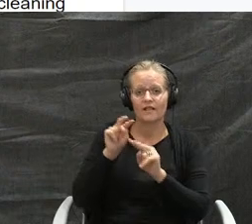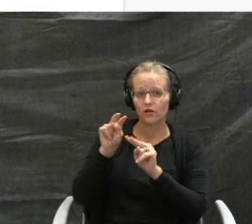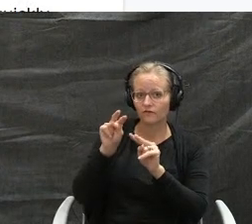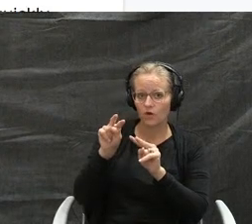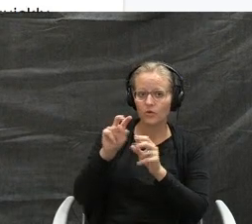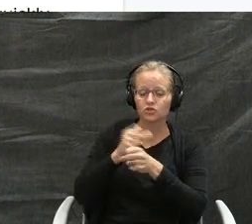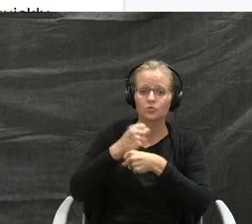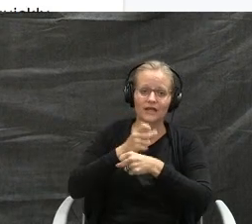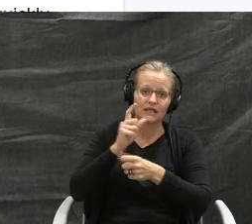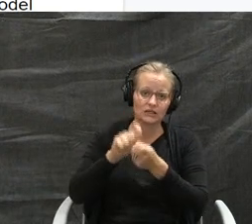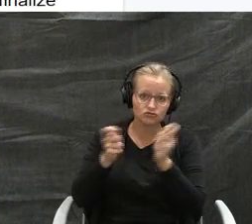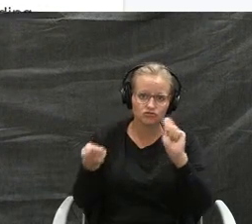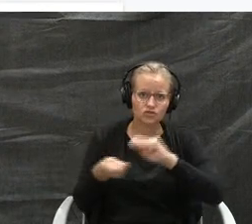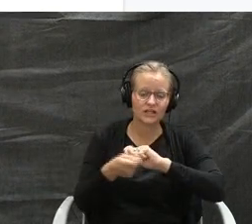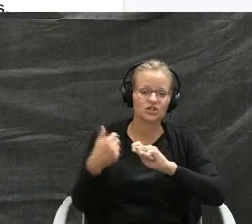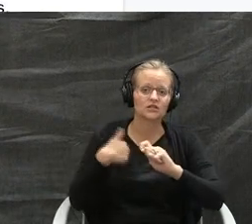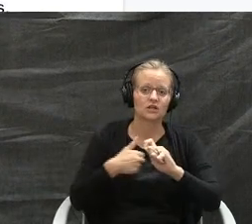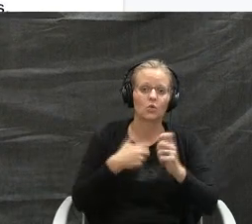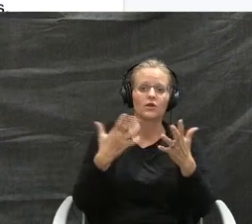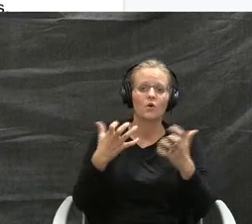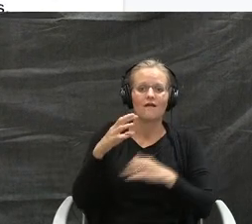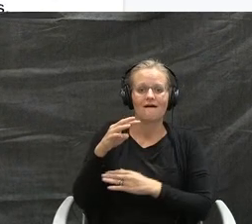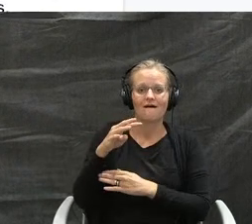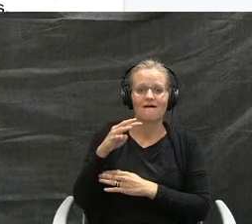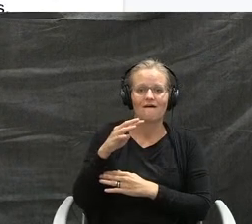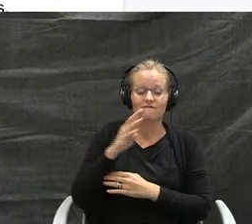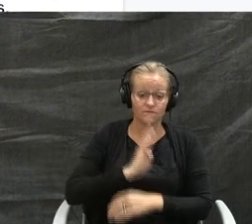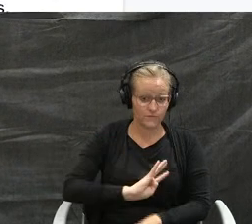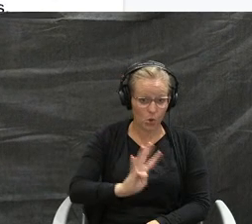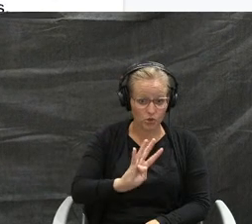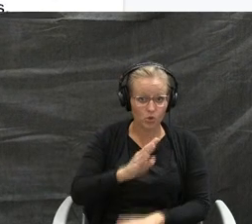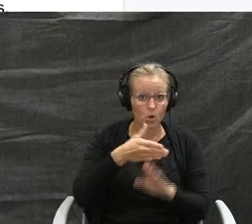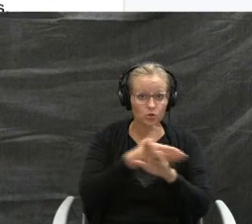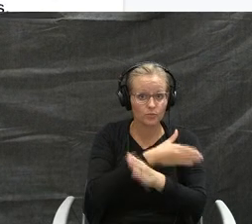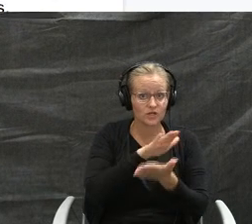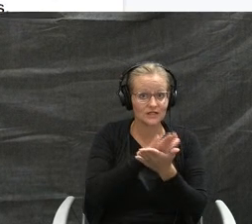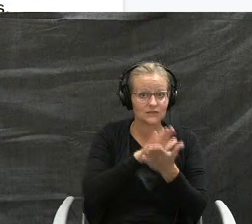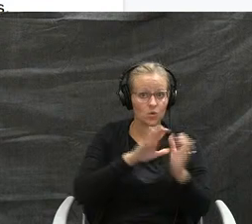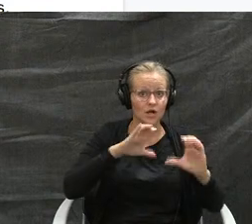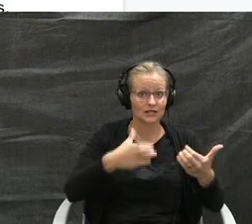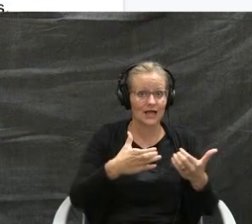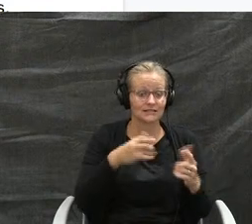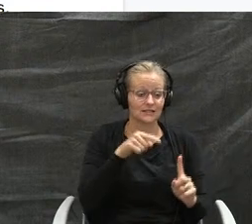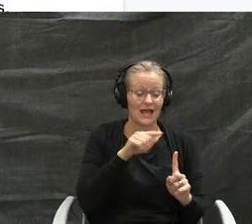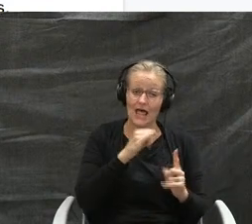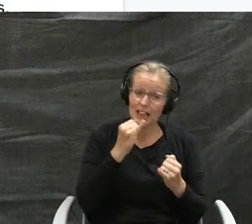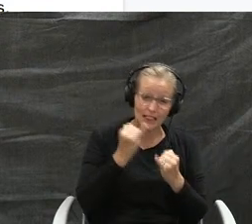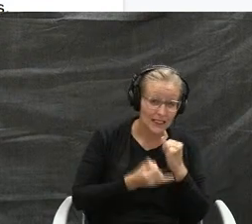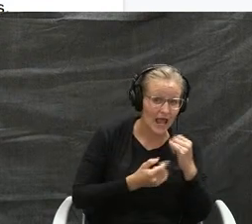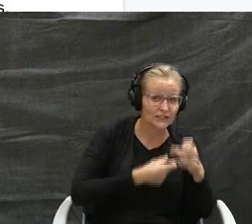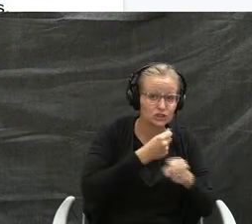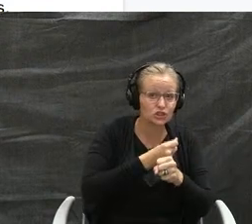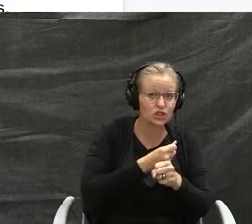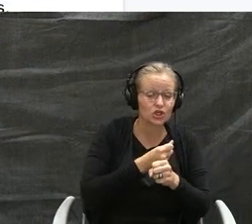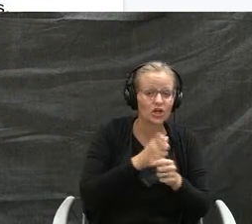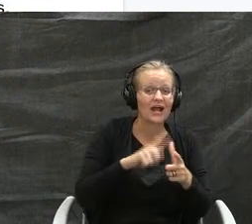four year old preschool classes as this will be their final year before they would start kindergarten and we also would